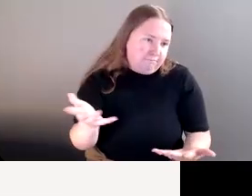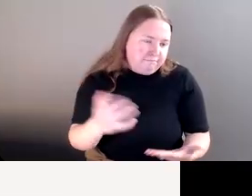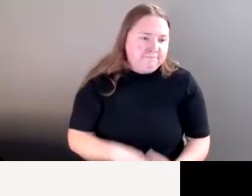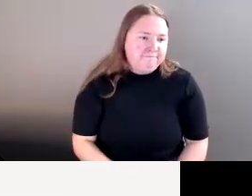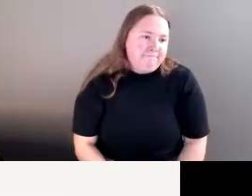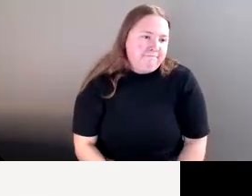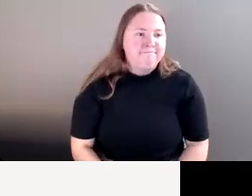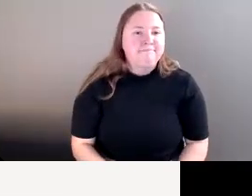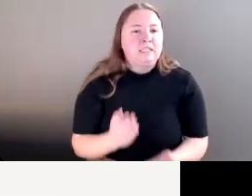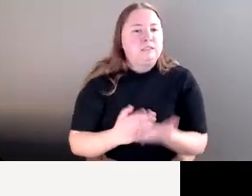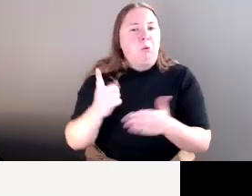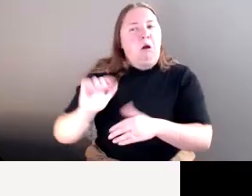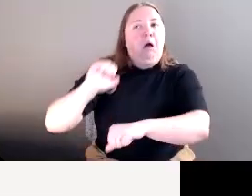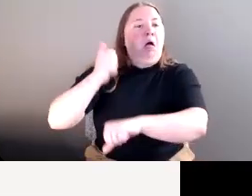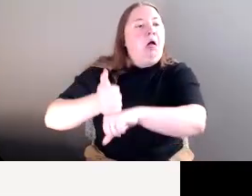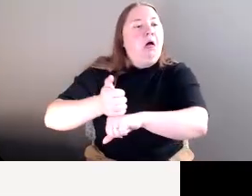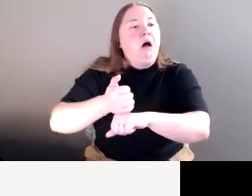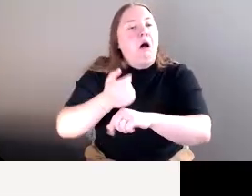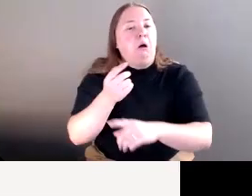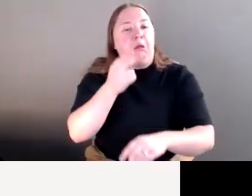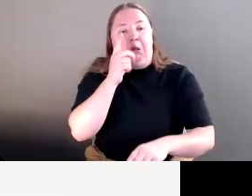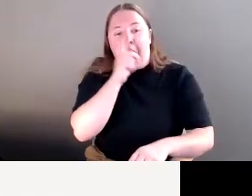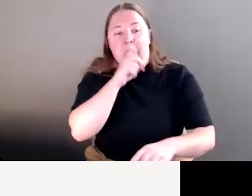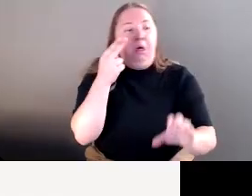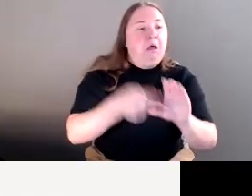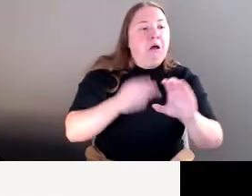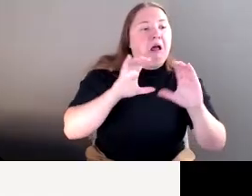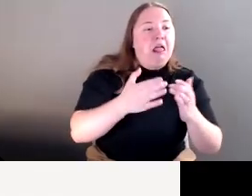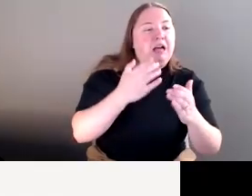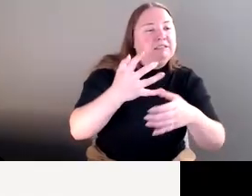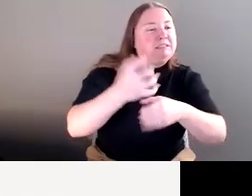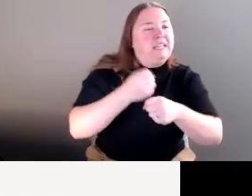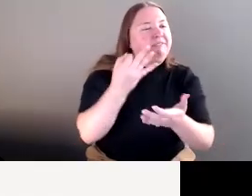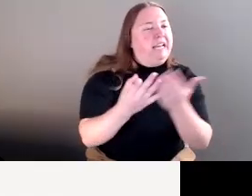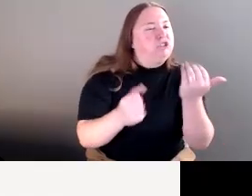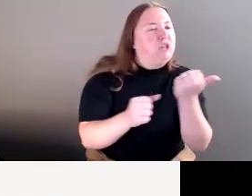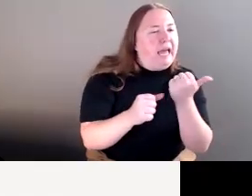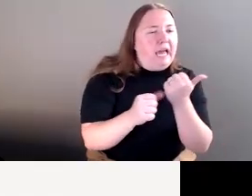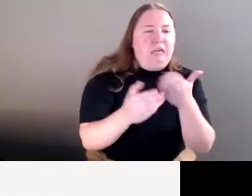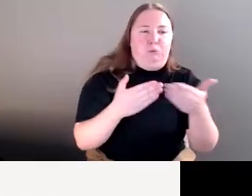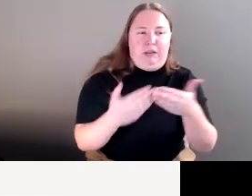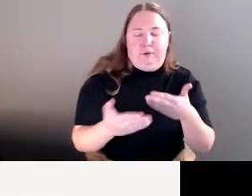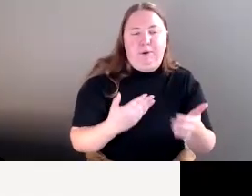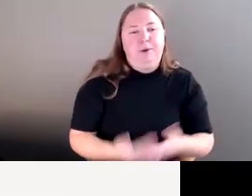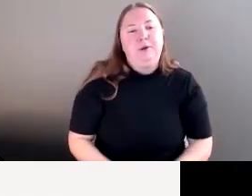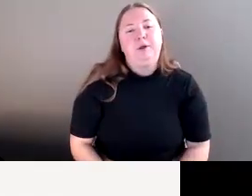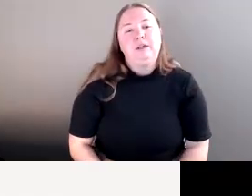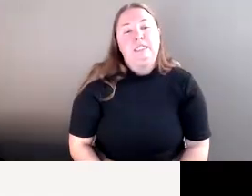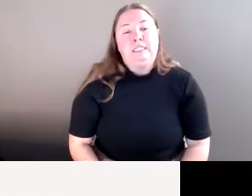somebody has set up to get financial aid and whatnot. And so again, we just want to make sure that